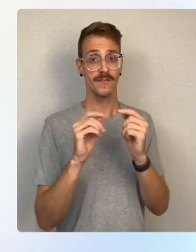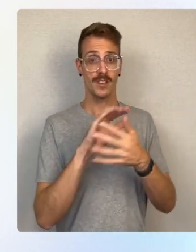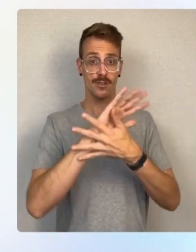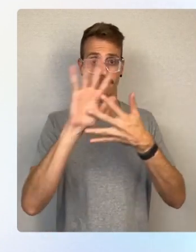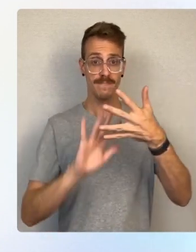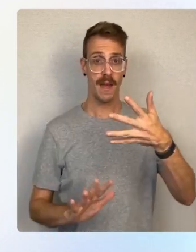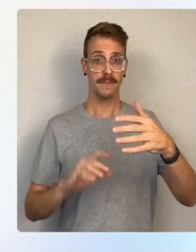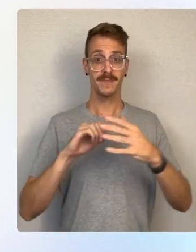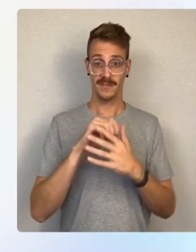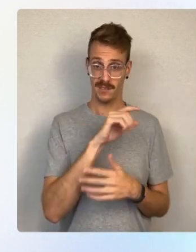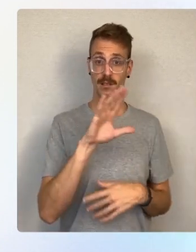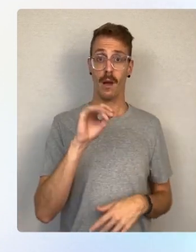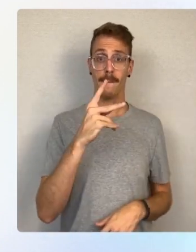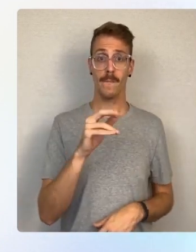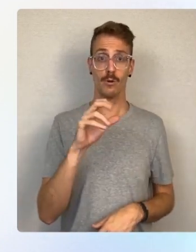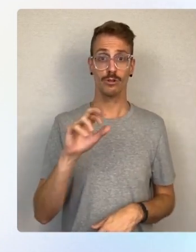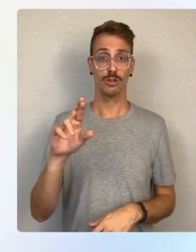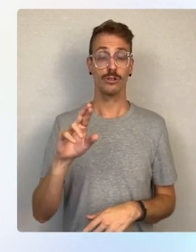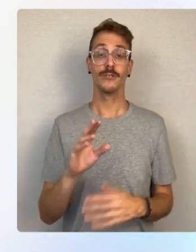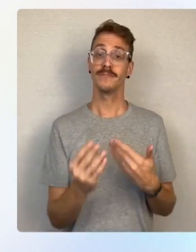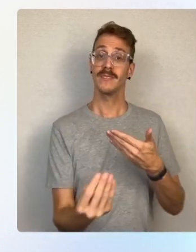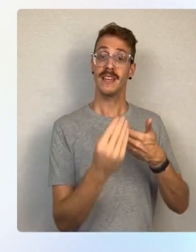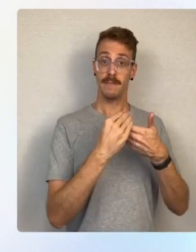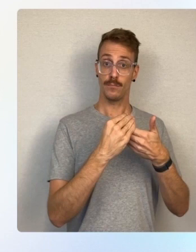to create conversation maps in Composer: